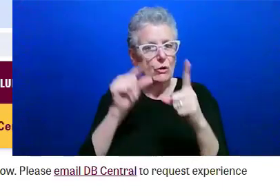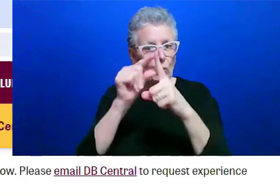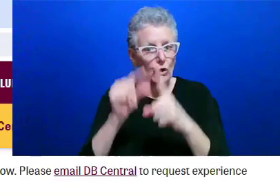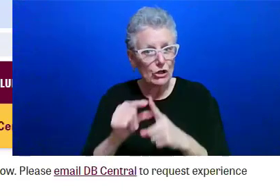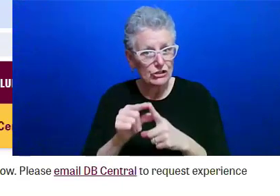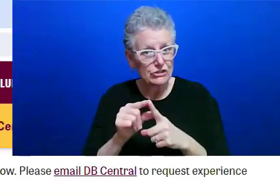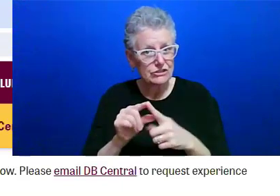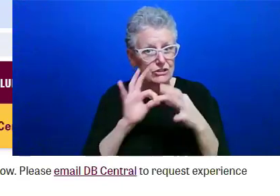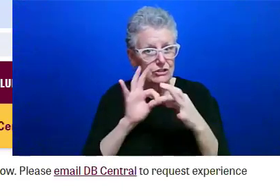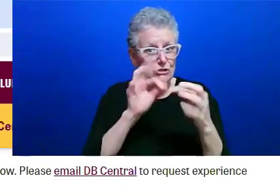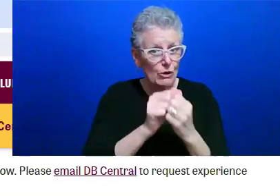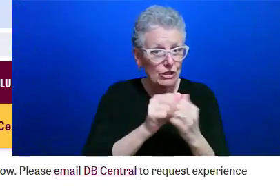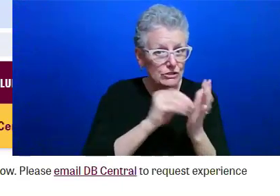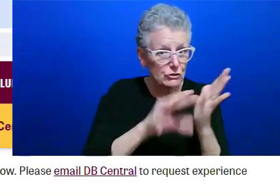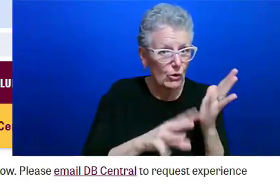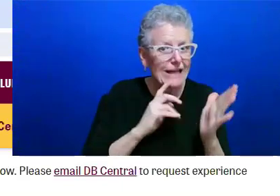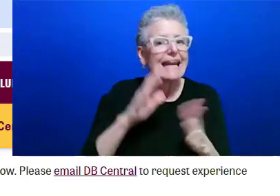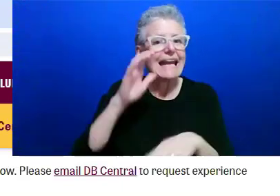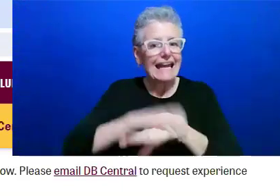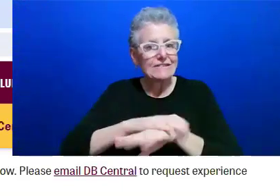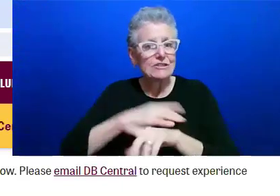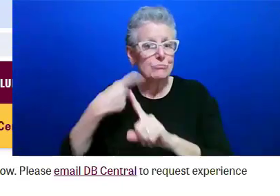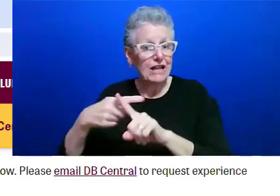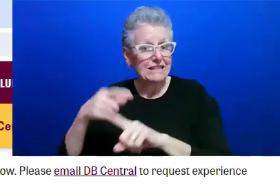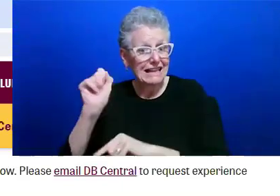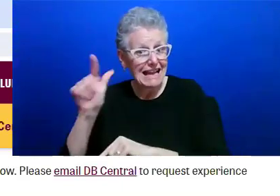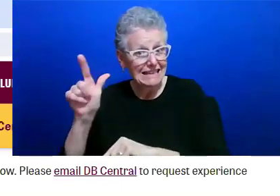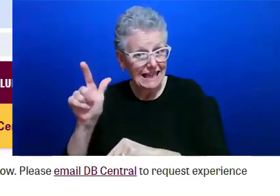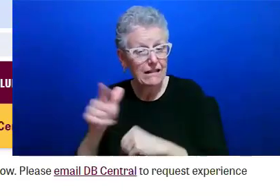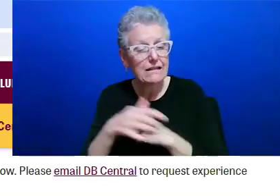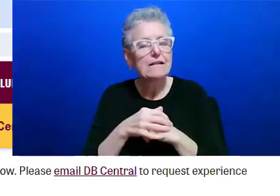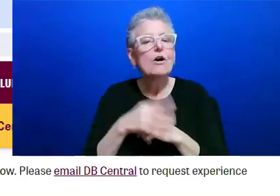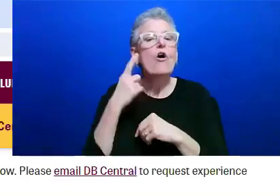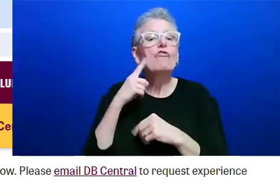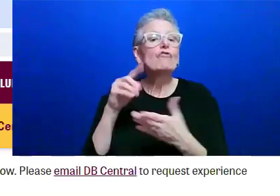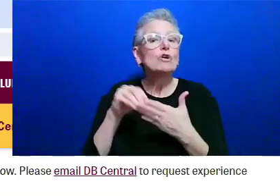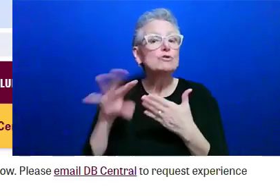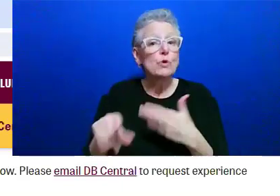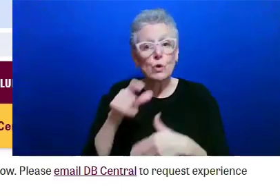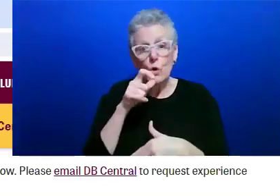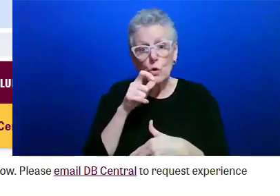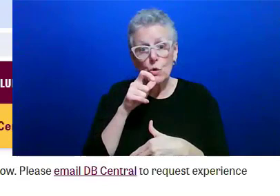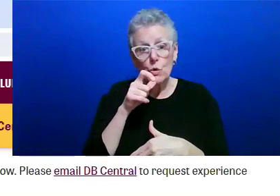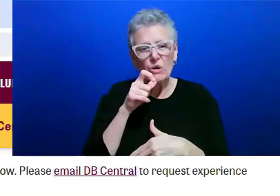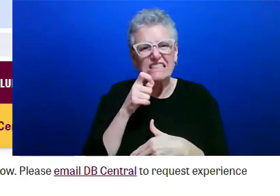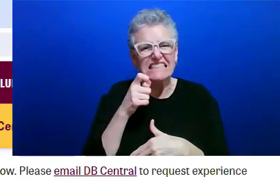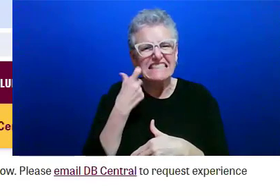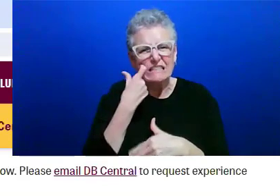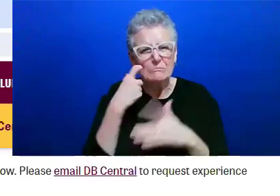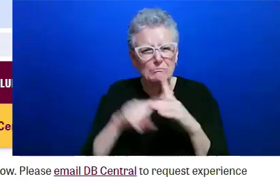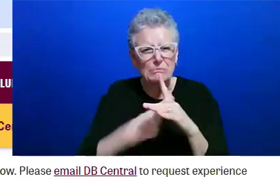as well as ASL. And then for students who are emergent communicators, who are the most concrete